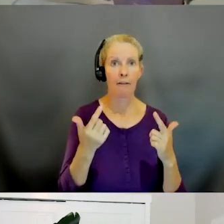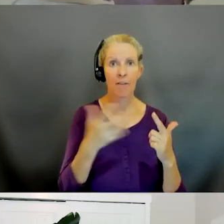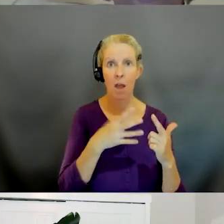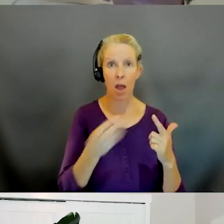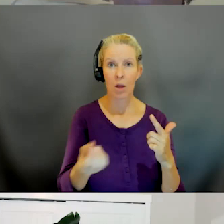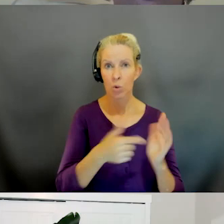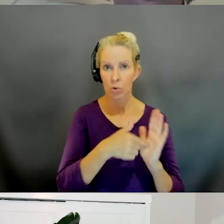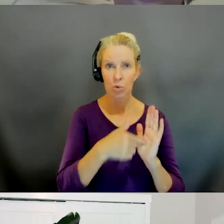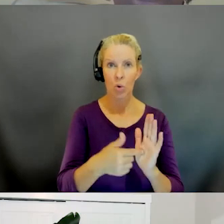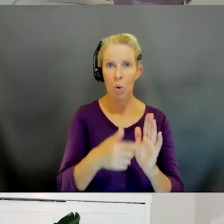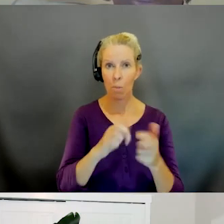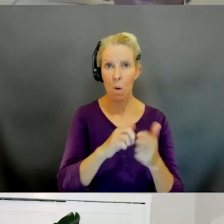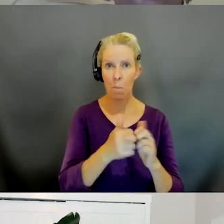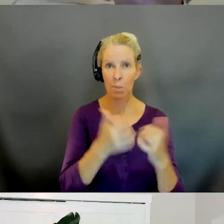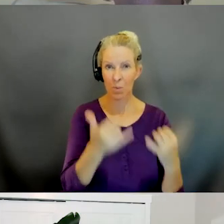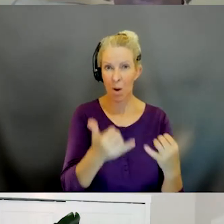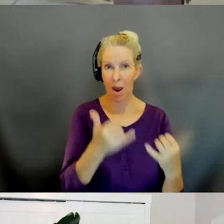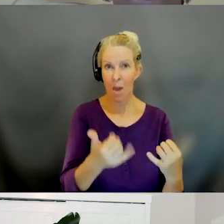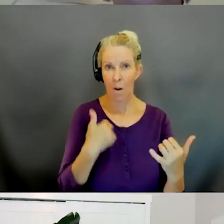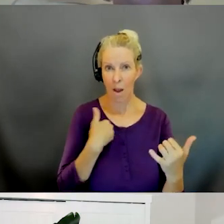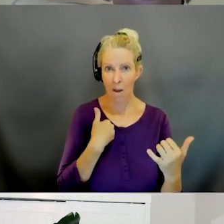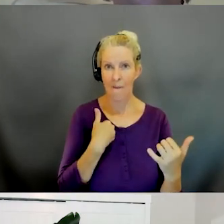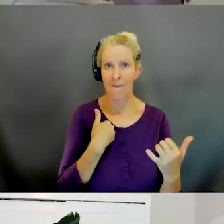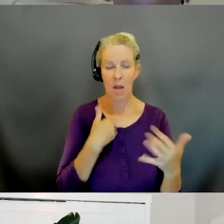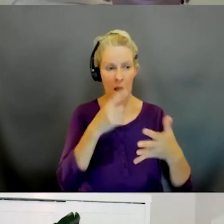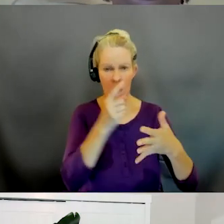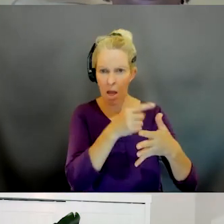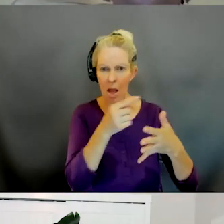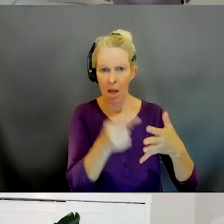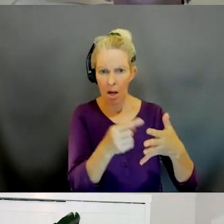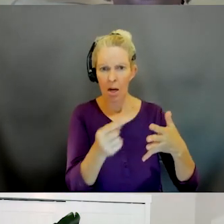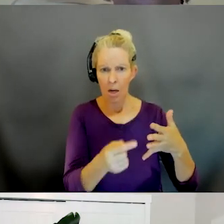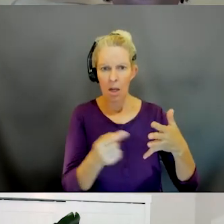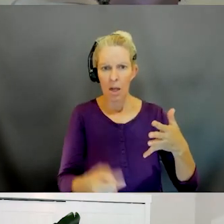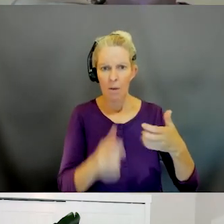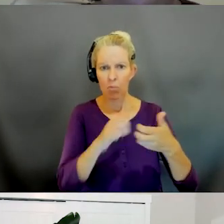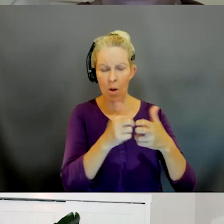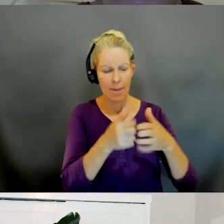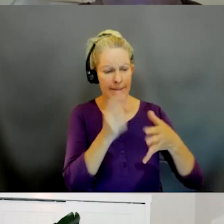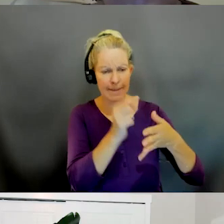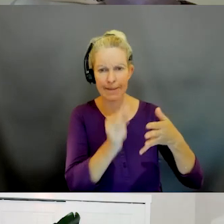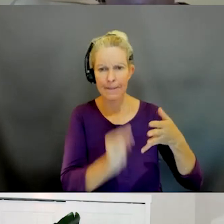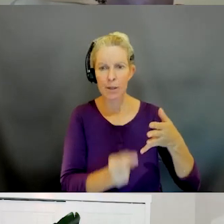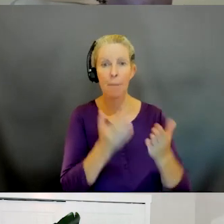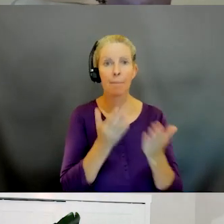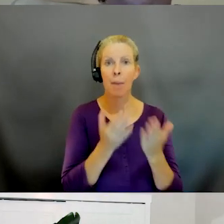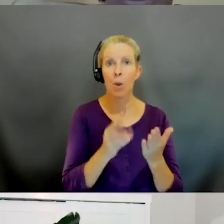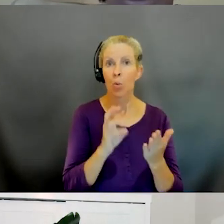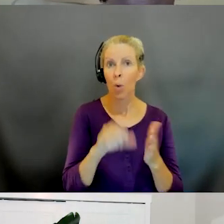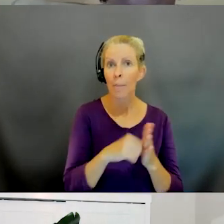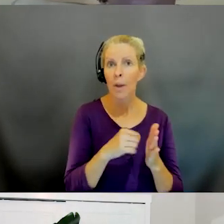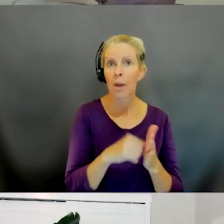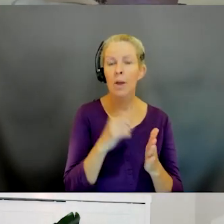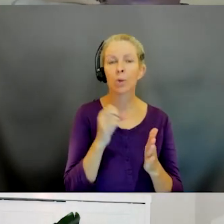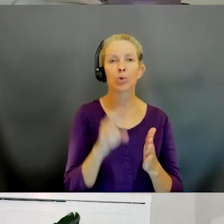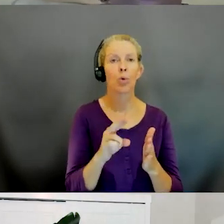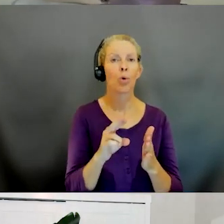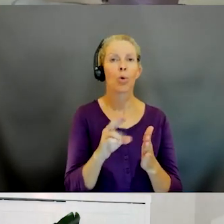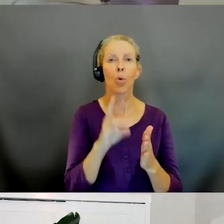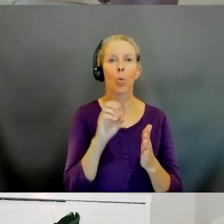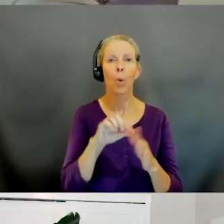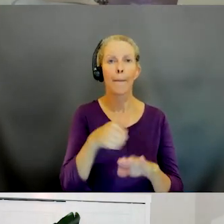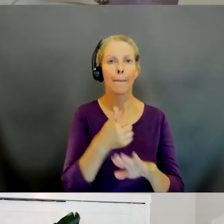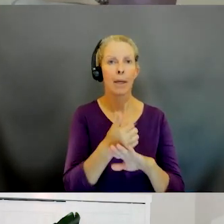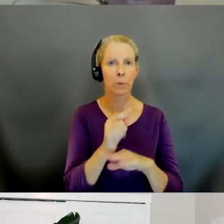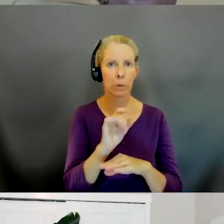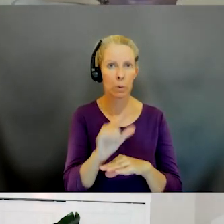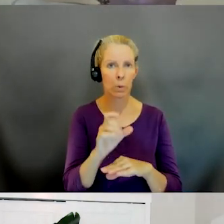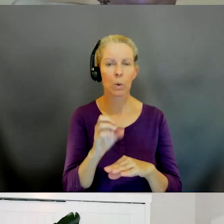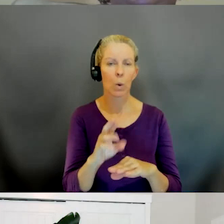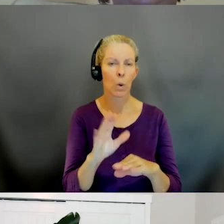that we have currently with those, whether it is a website or a web-based tool, or whatever it is,